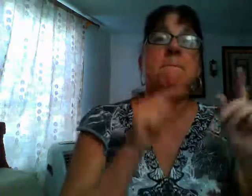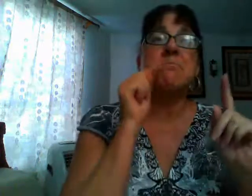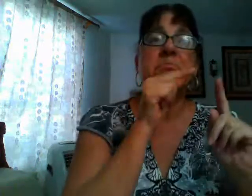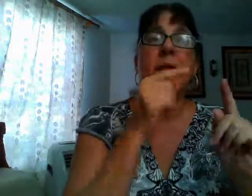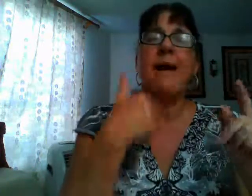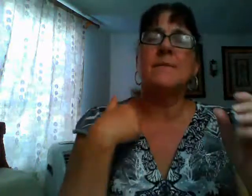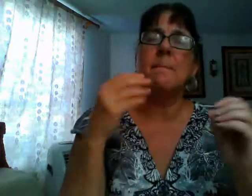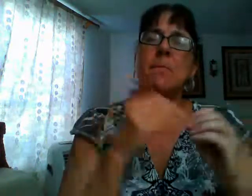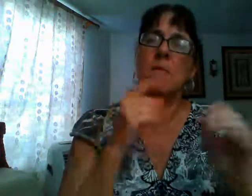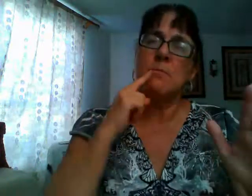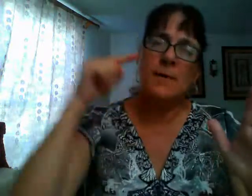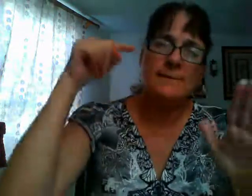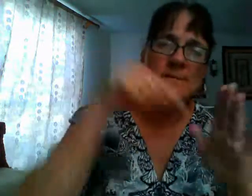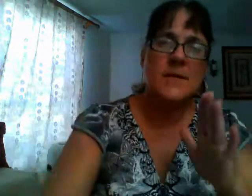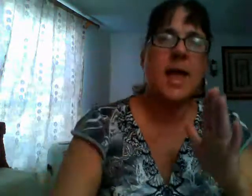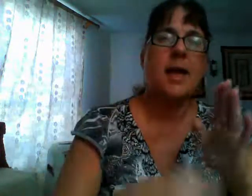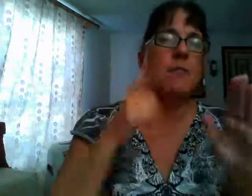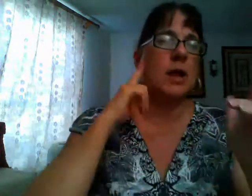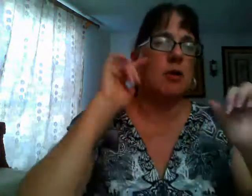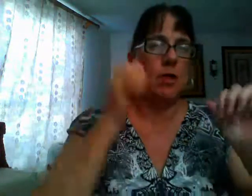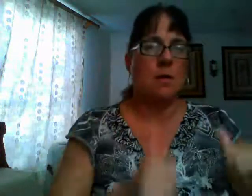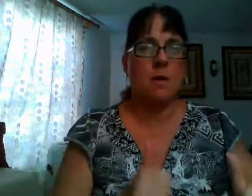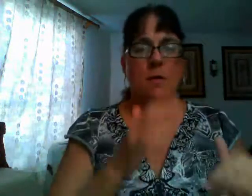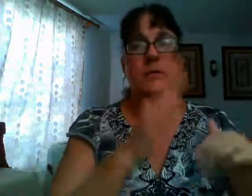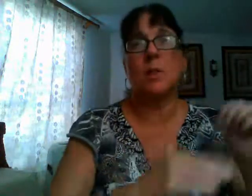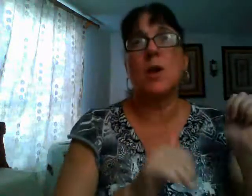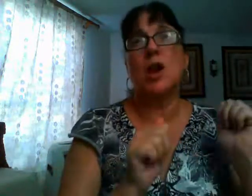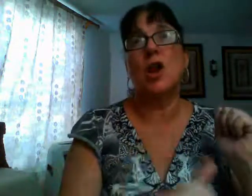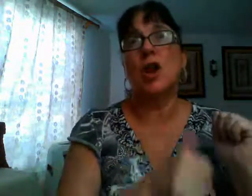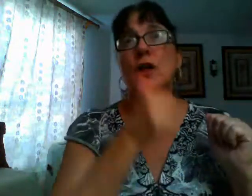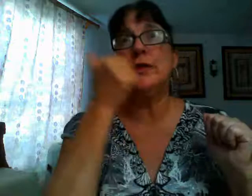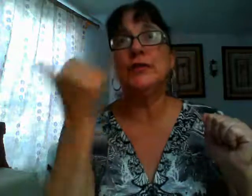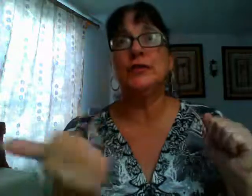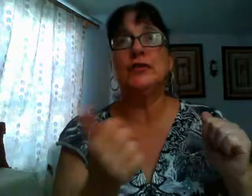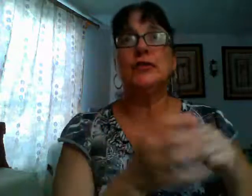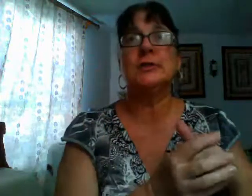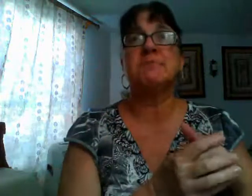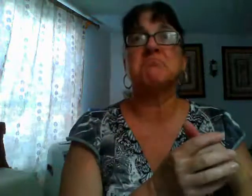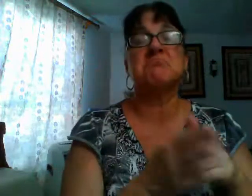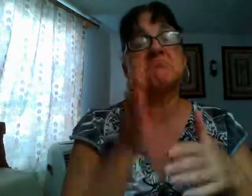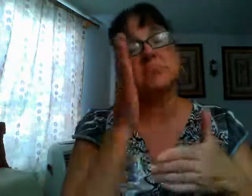Some have a more profound hearing loss than others.